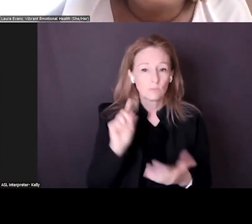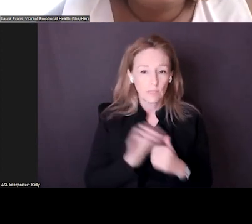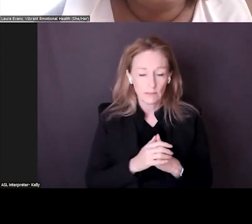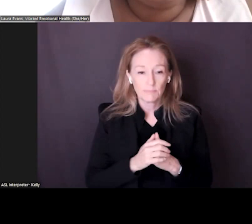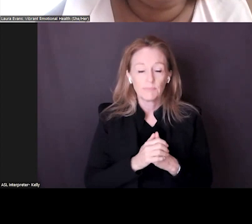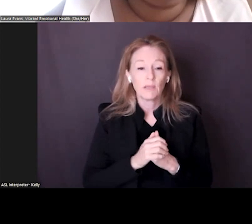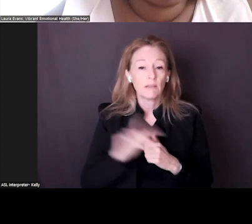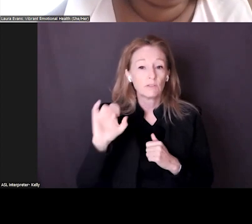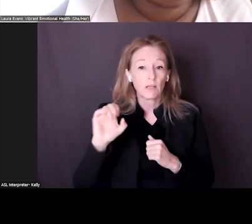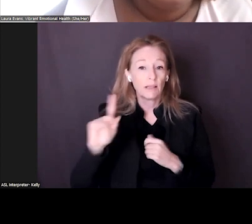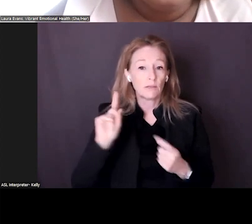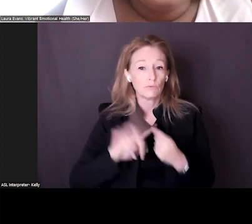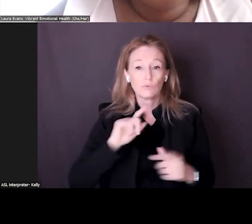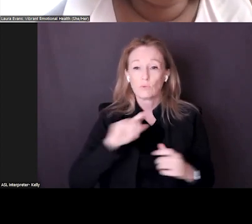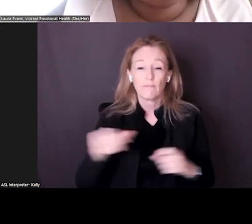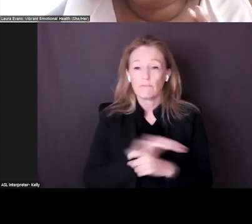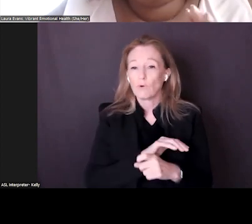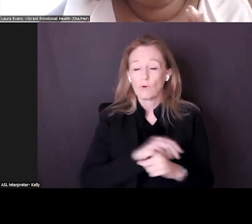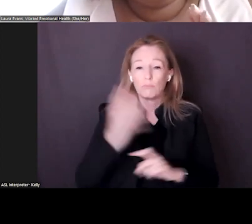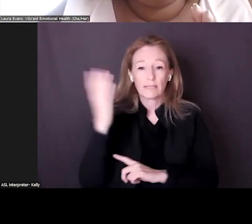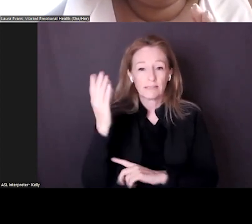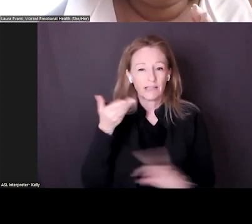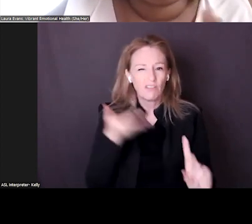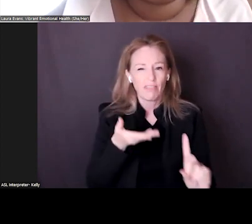PRESENTATION THERE ON YOUTUBE. ALSO, IF YOU WANT TO FIND OUT A